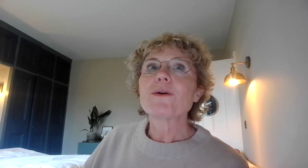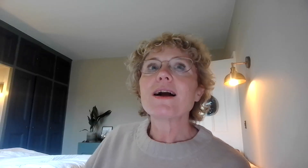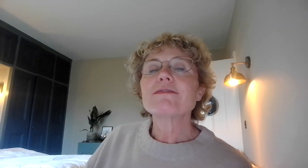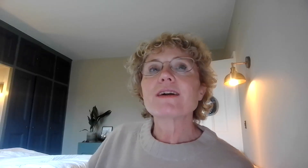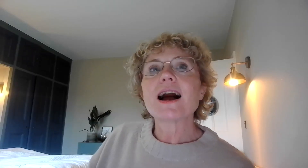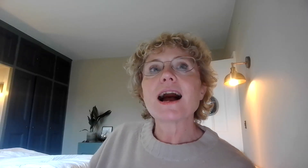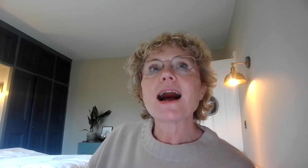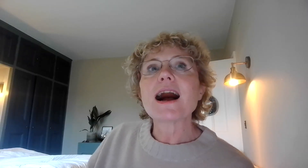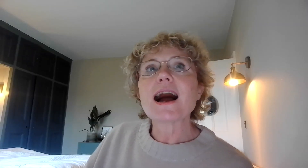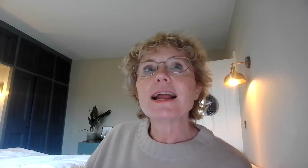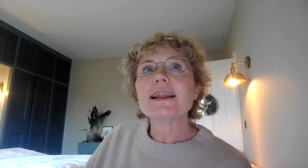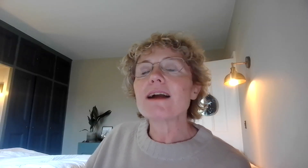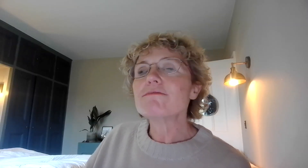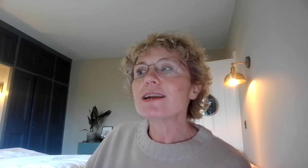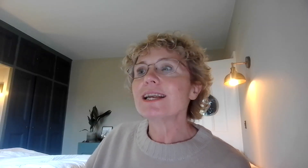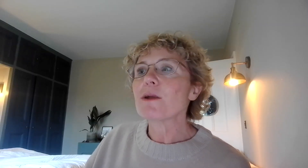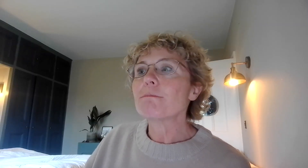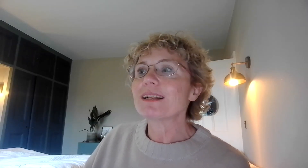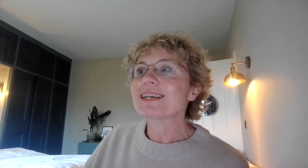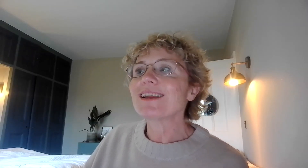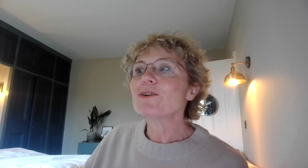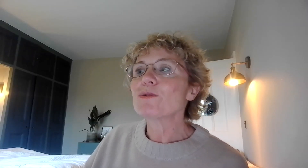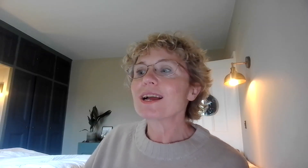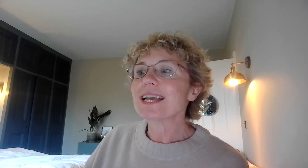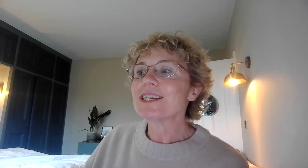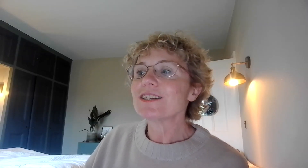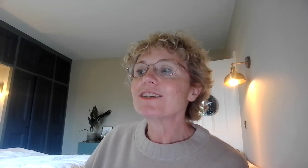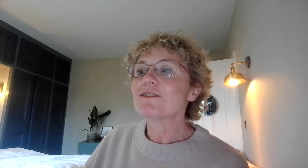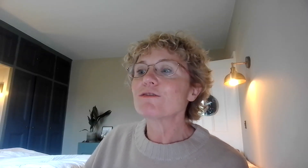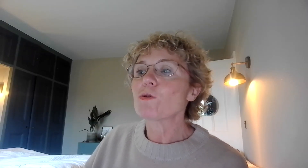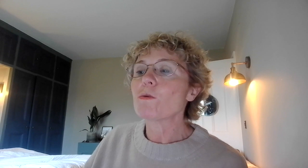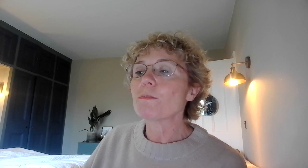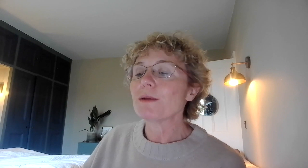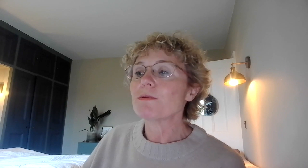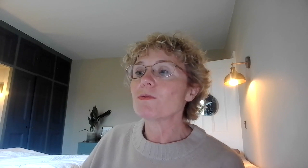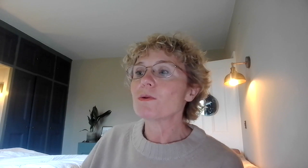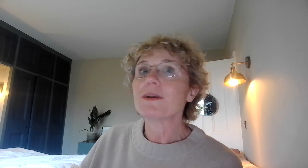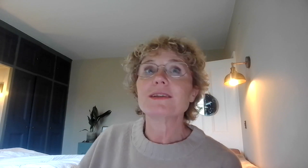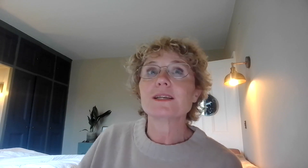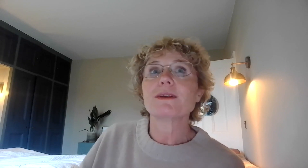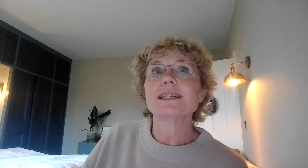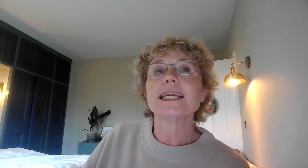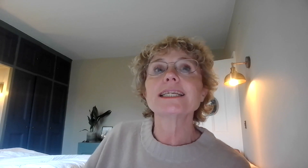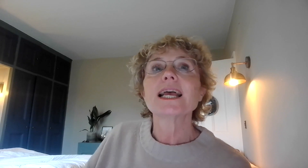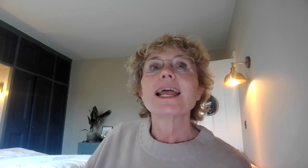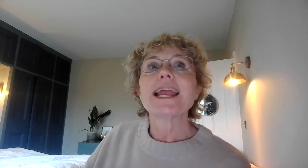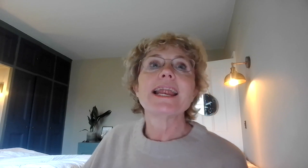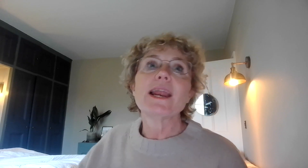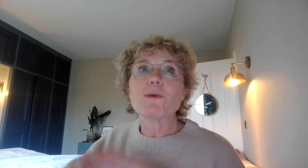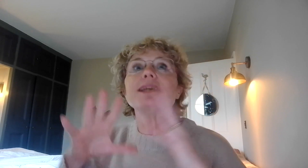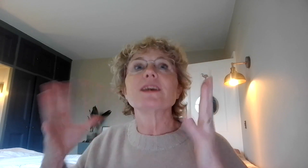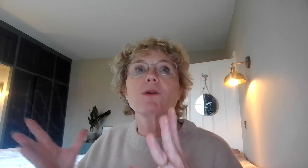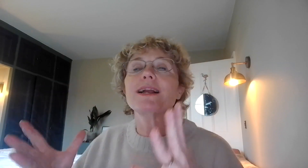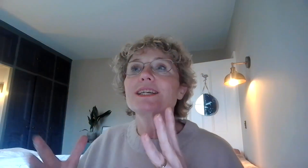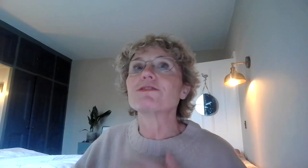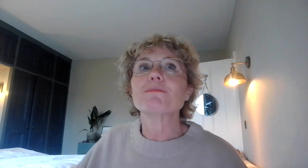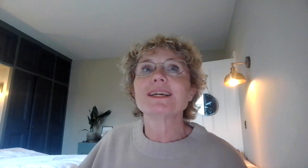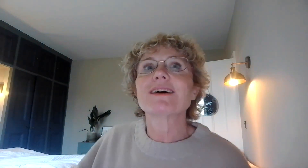So, I really like building organisations for people with disabilities in ways that are quite disruptive.